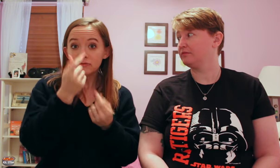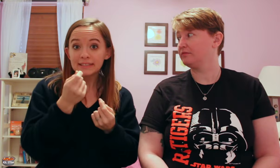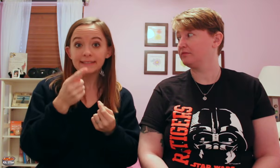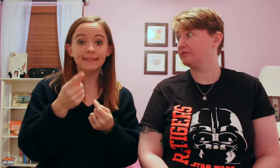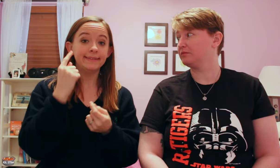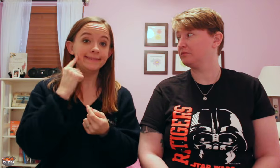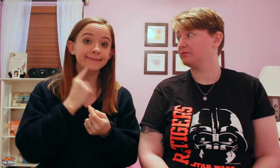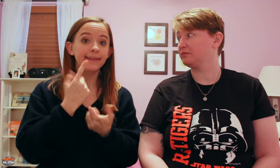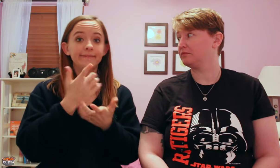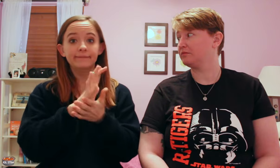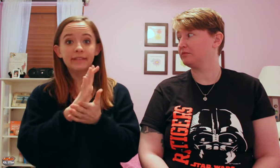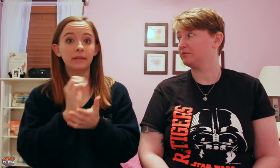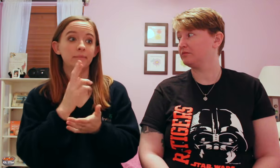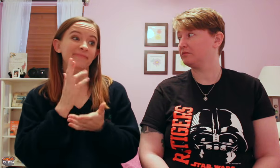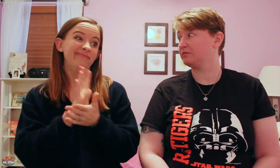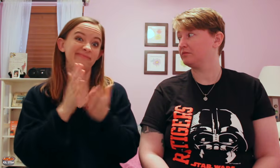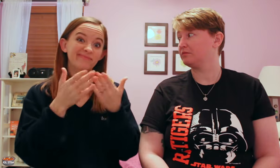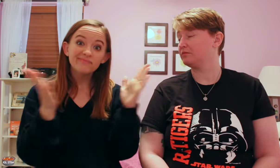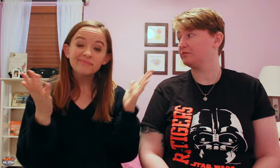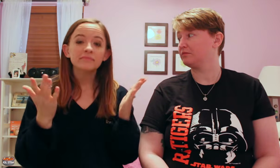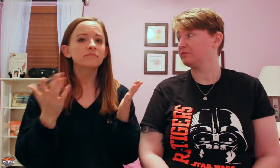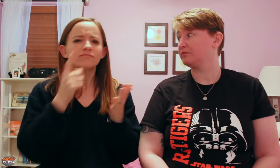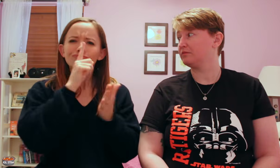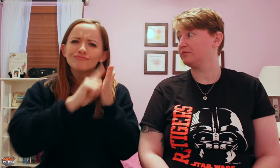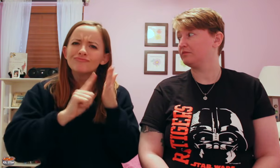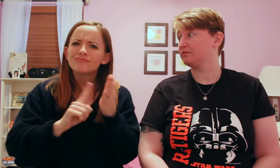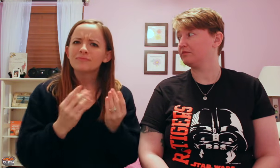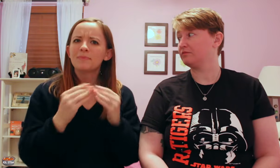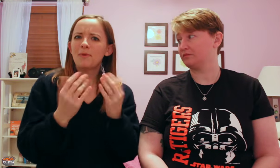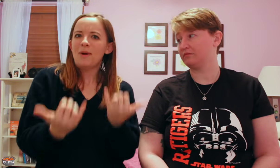If you're interested in Deaf film or just film in general,